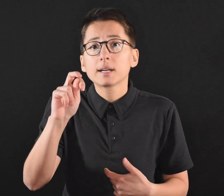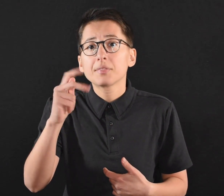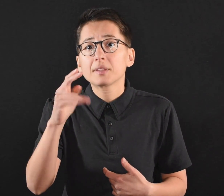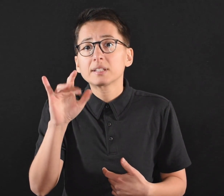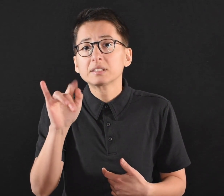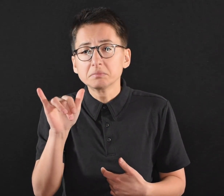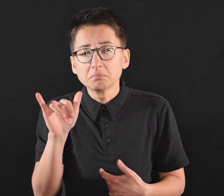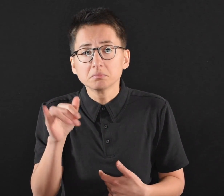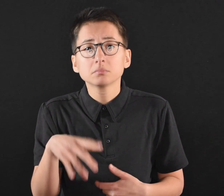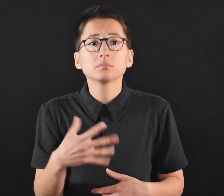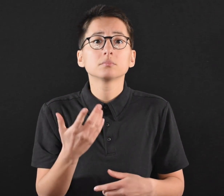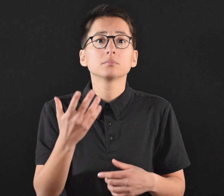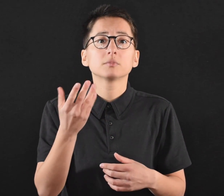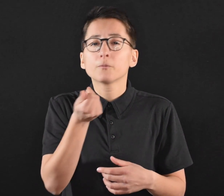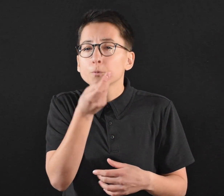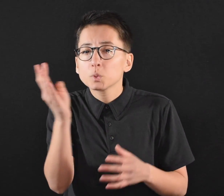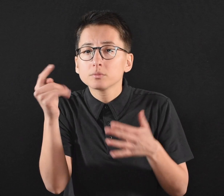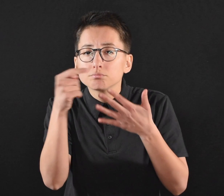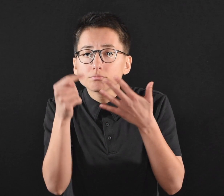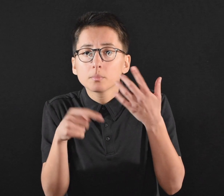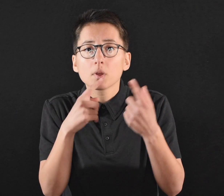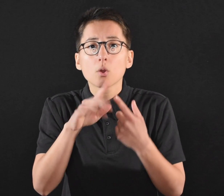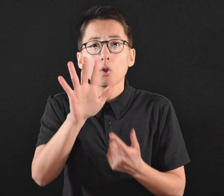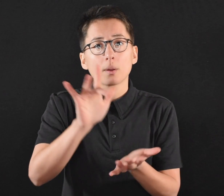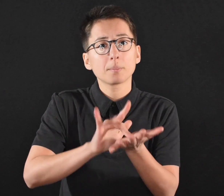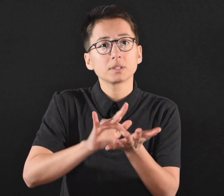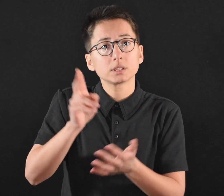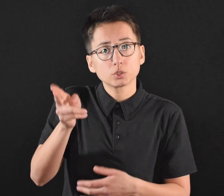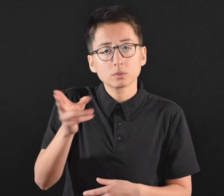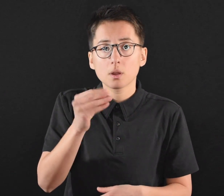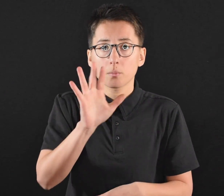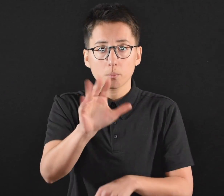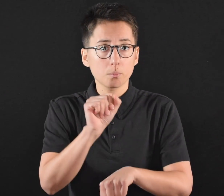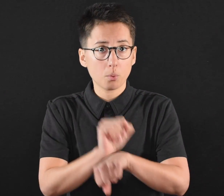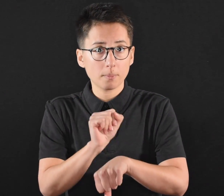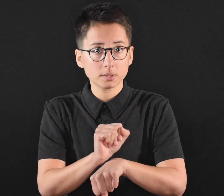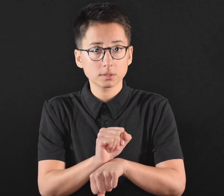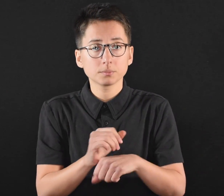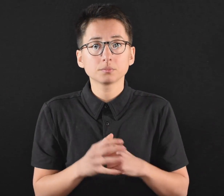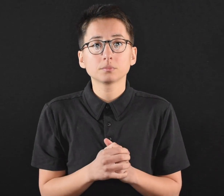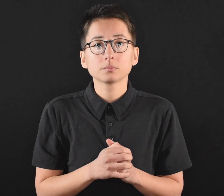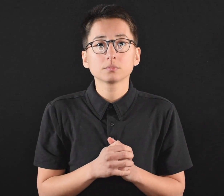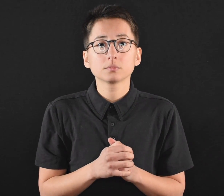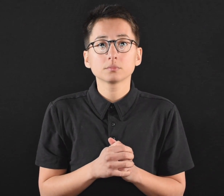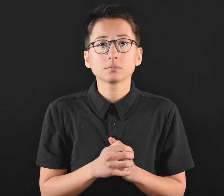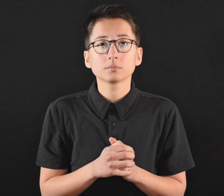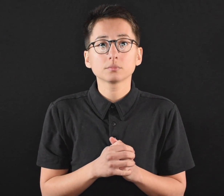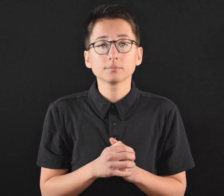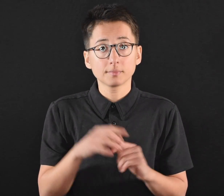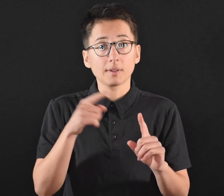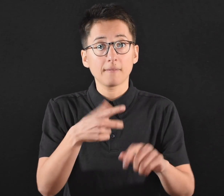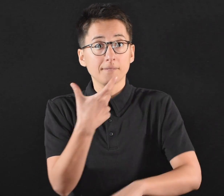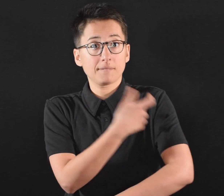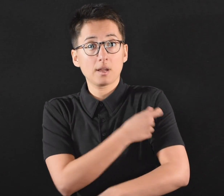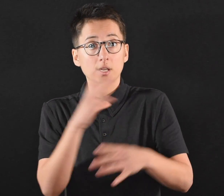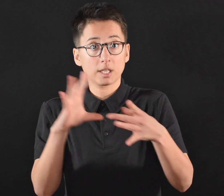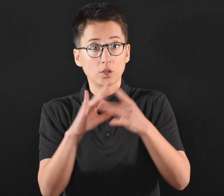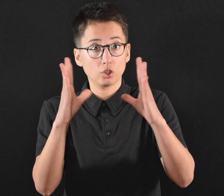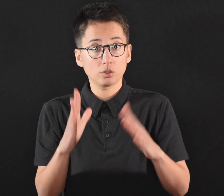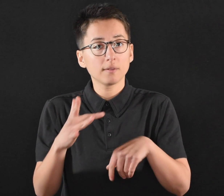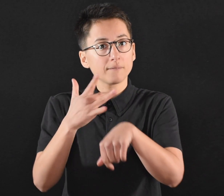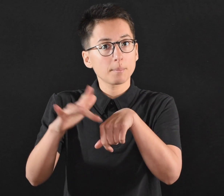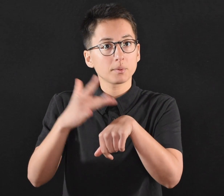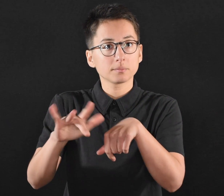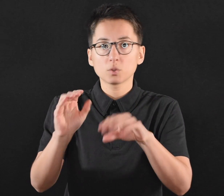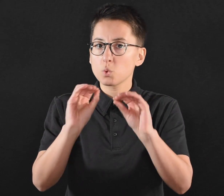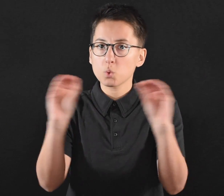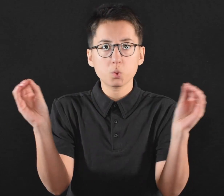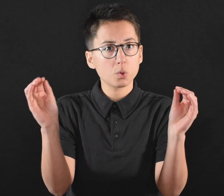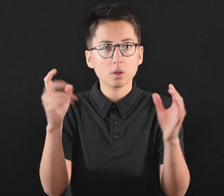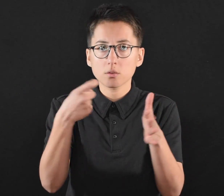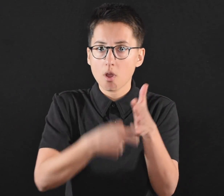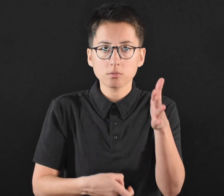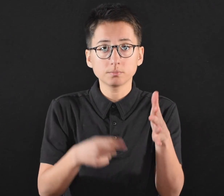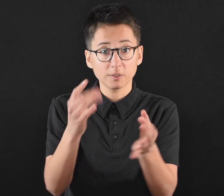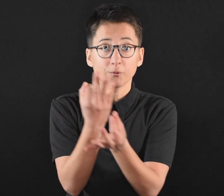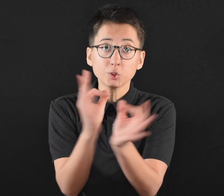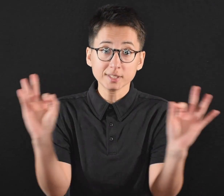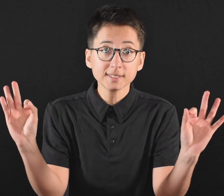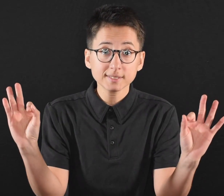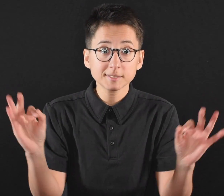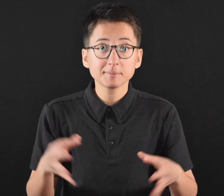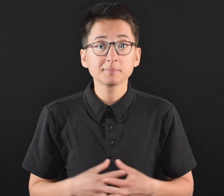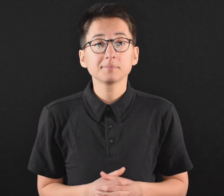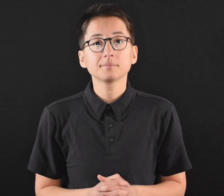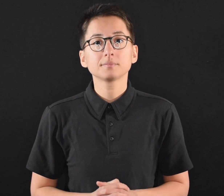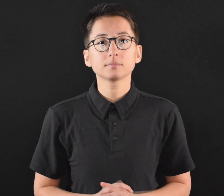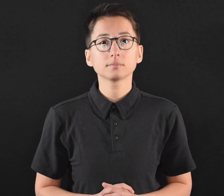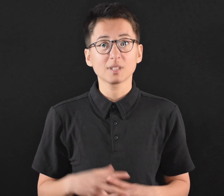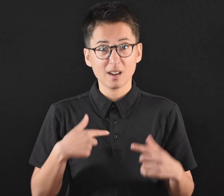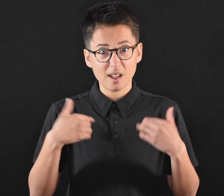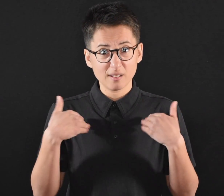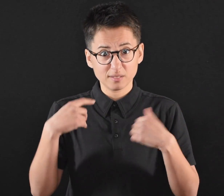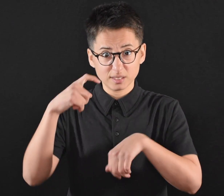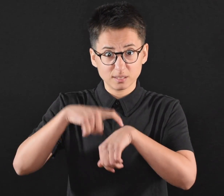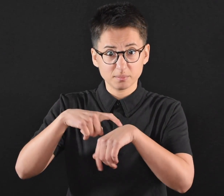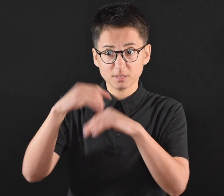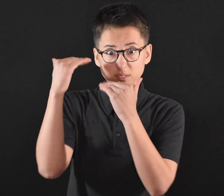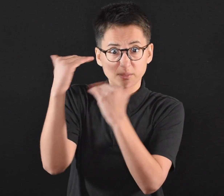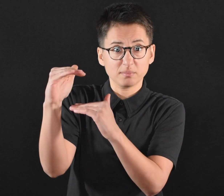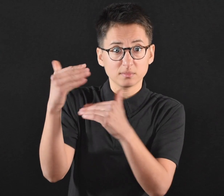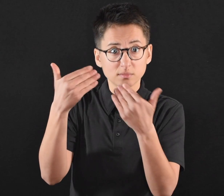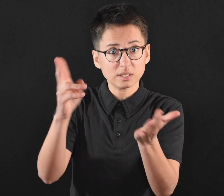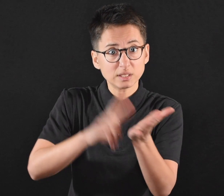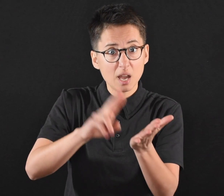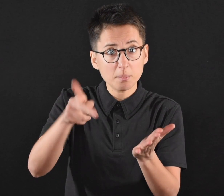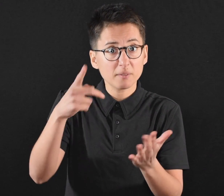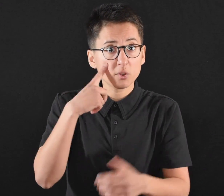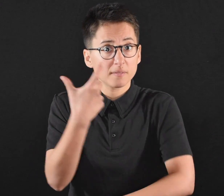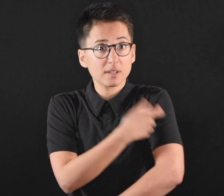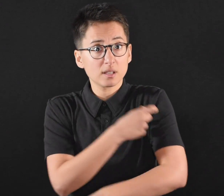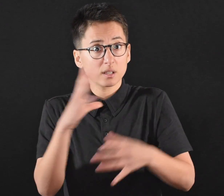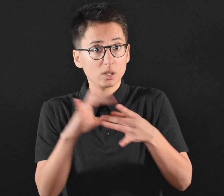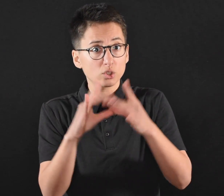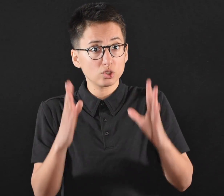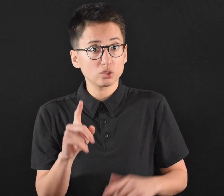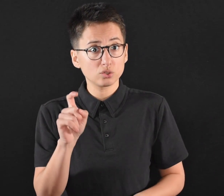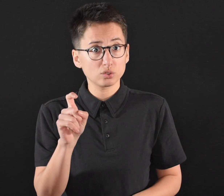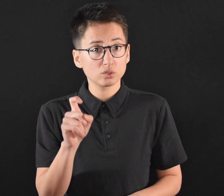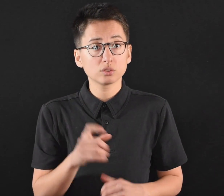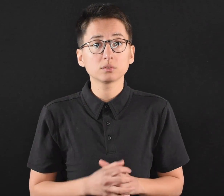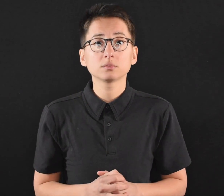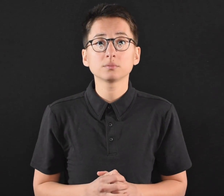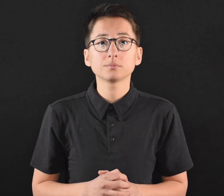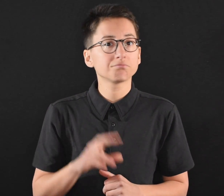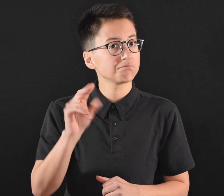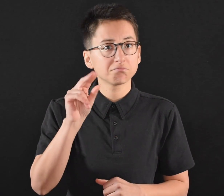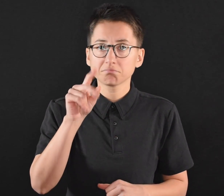● Minnesotans age 65+ who sign up with the Vaccine Connector will also be automatically